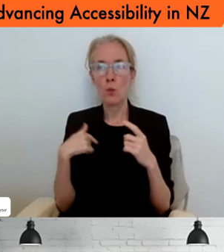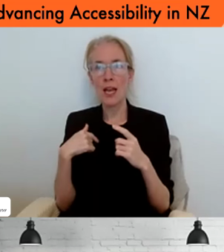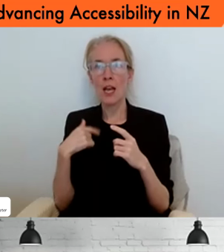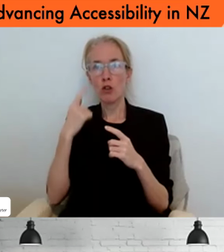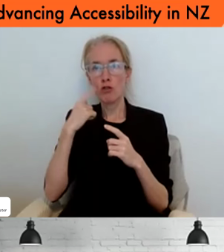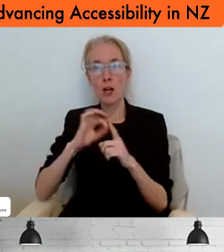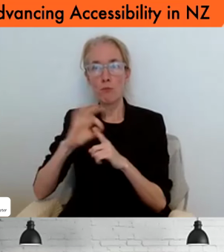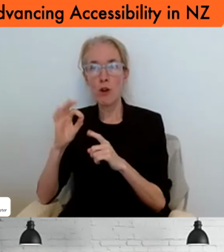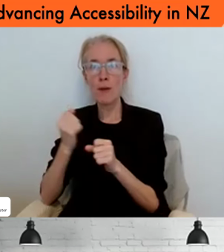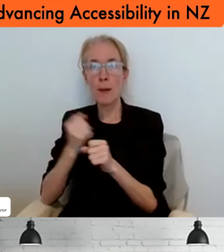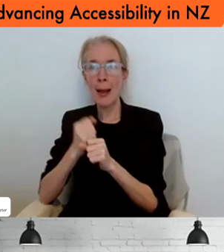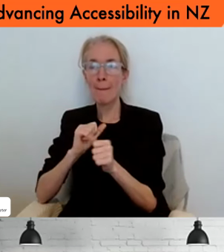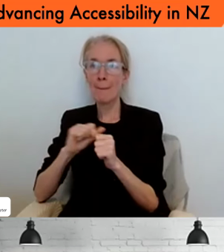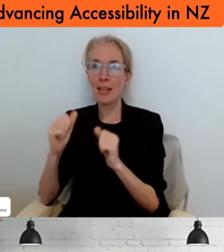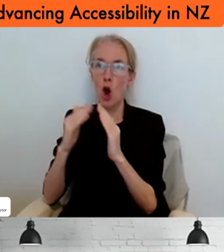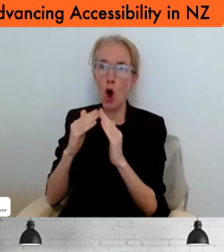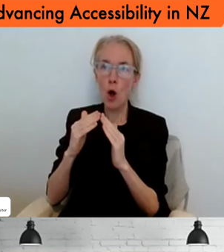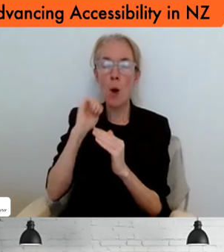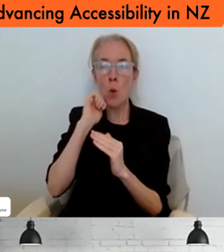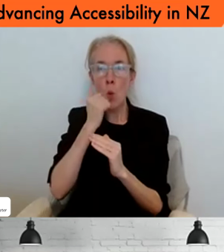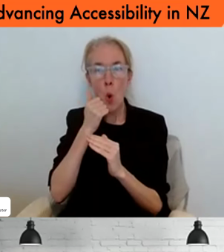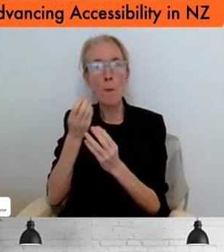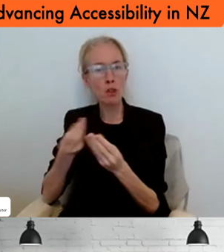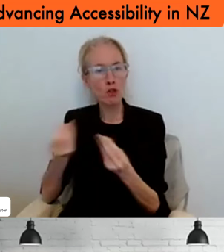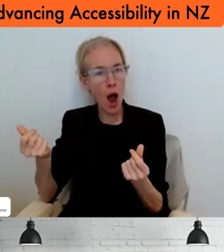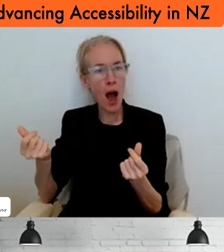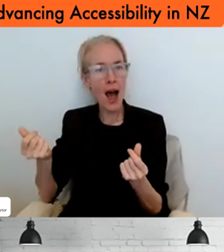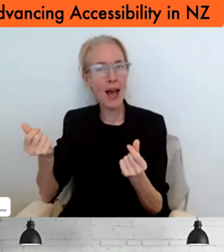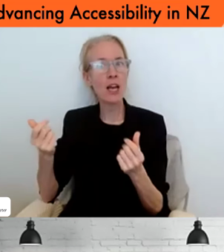ventilation. There's a whole lot of stuff going on and sometimes